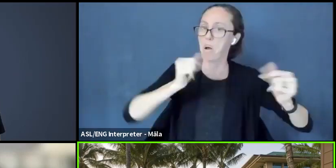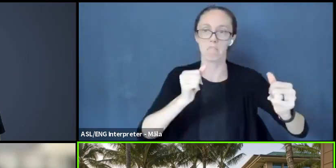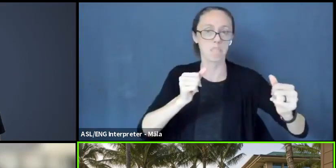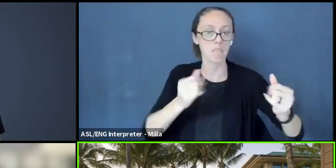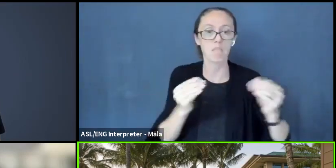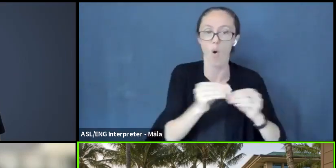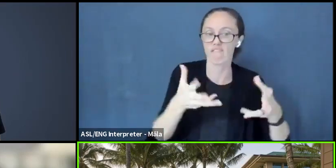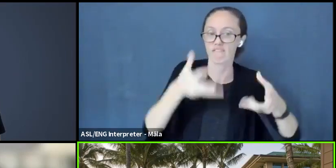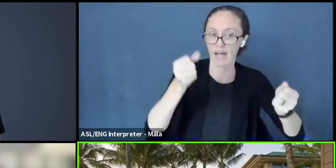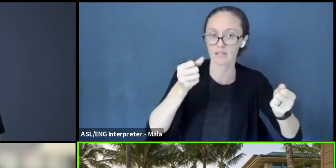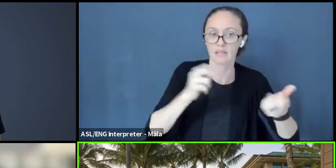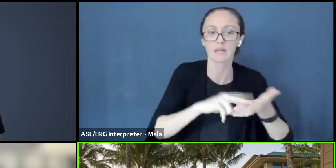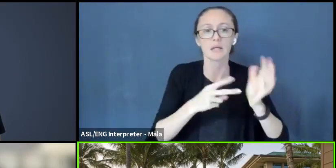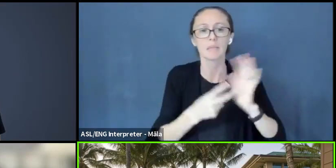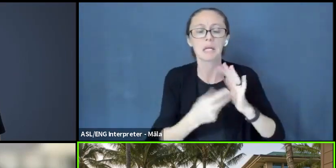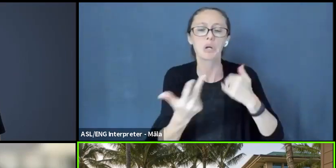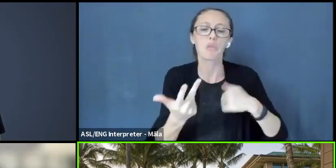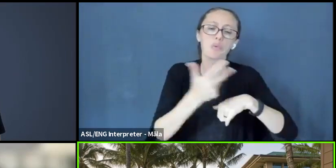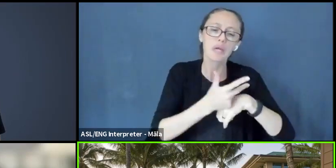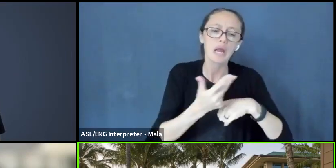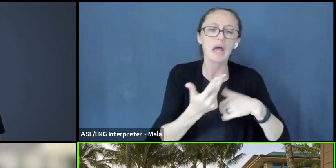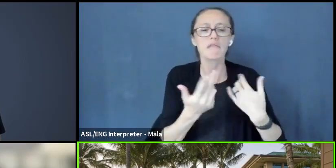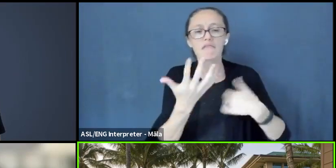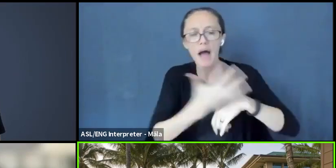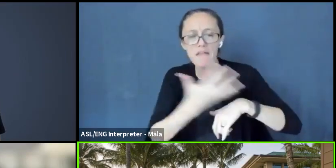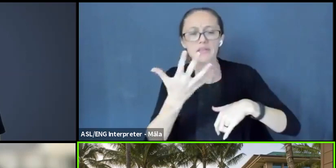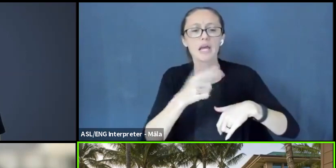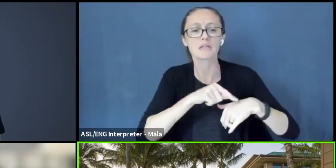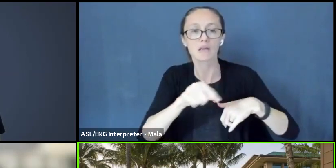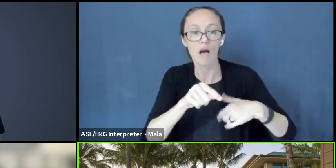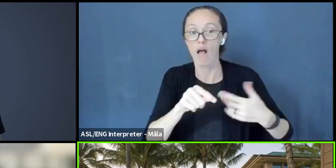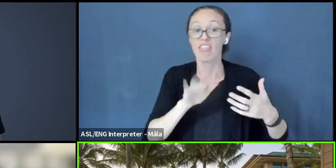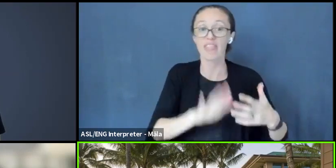They're not nearly as infectious as an unvaccinated person.